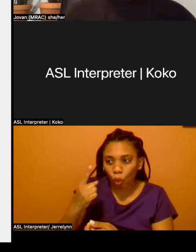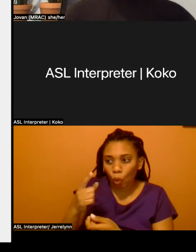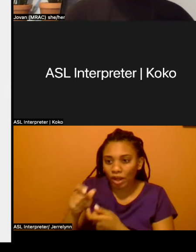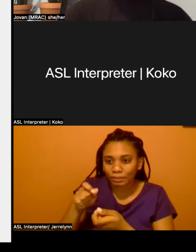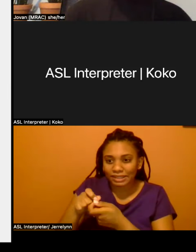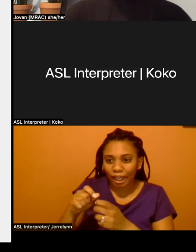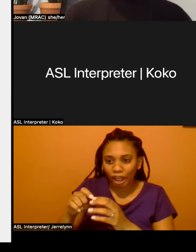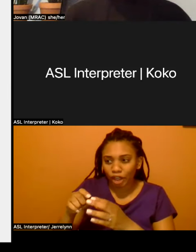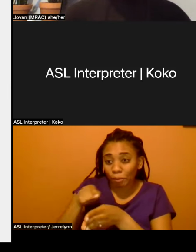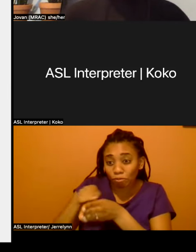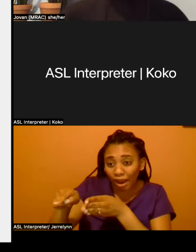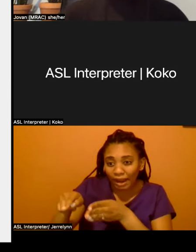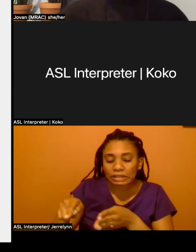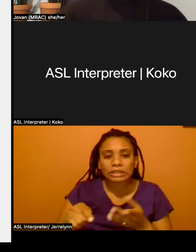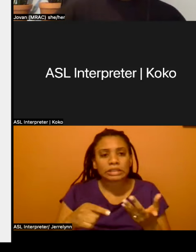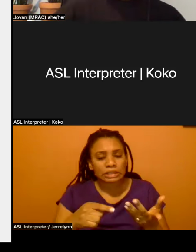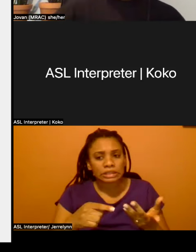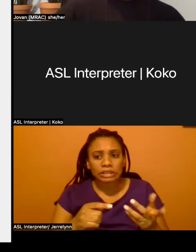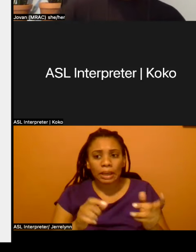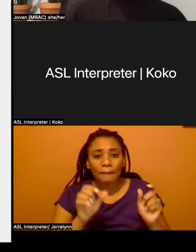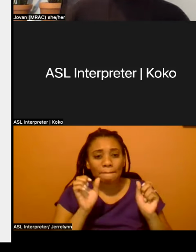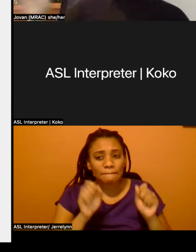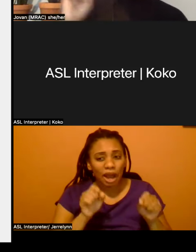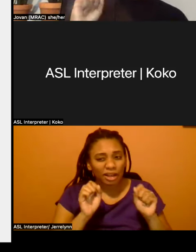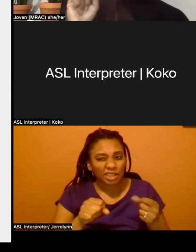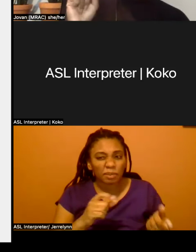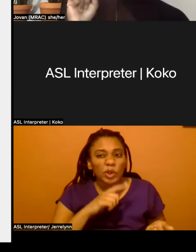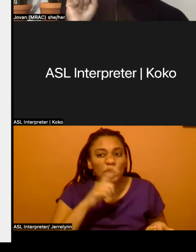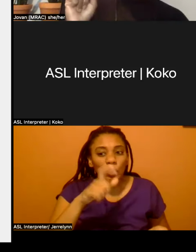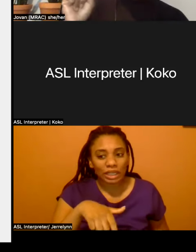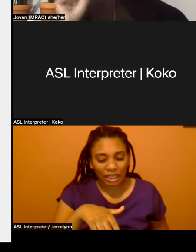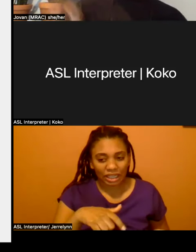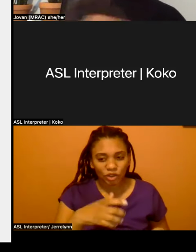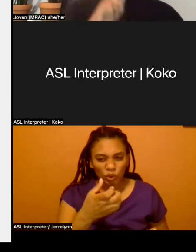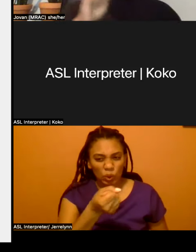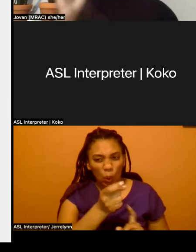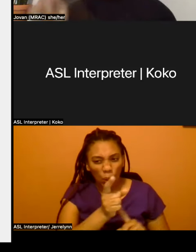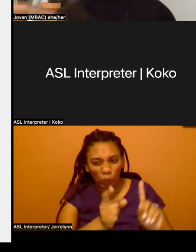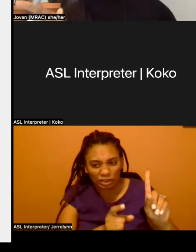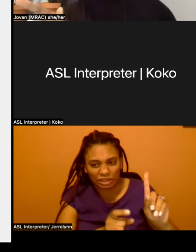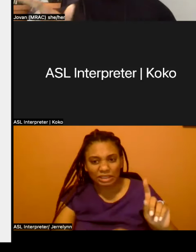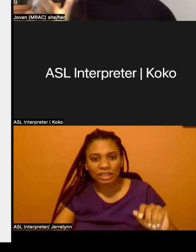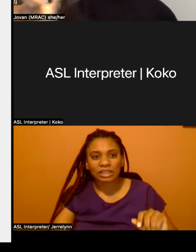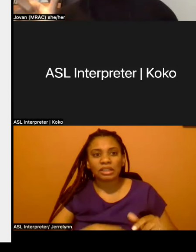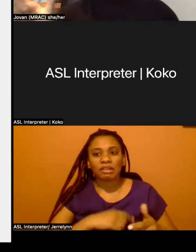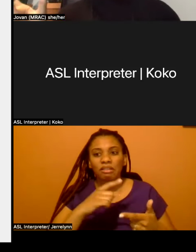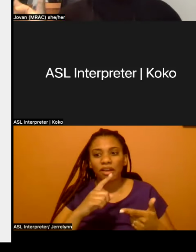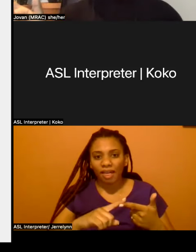It's possible, but you won't need to. So hold on to that thought. And then after this next set of slides